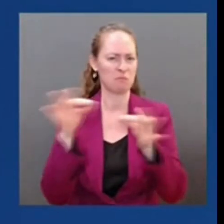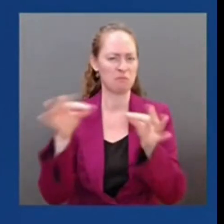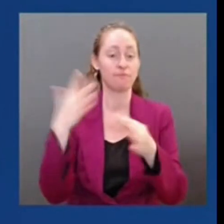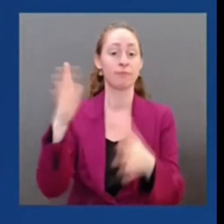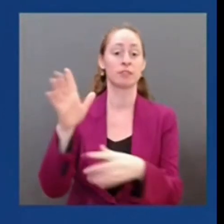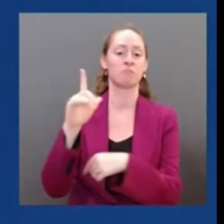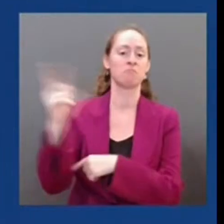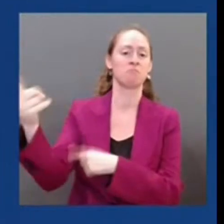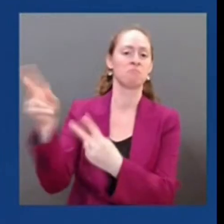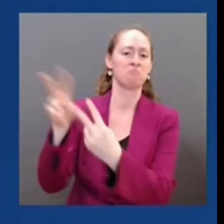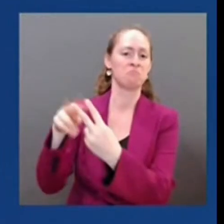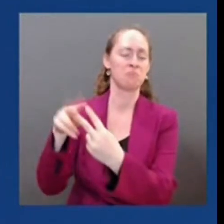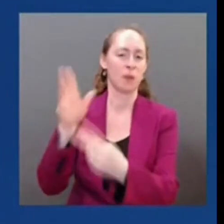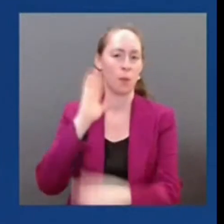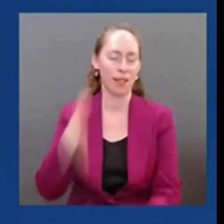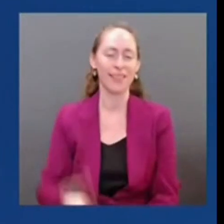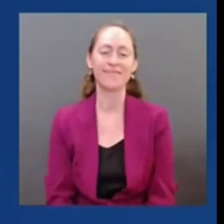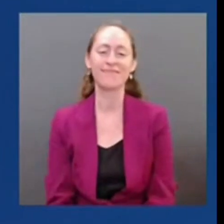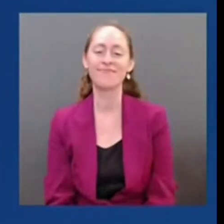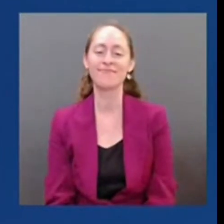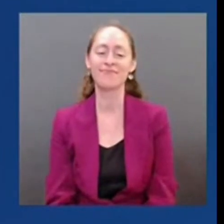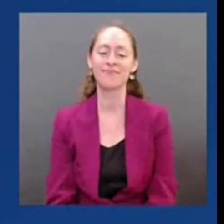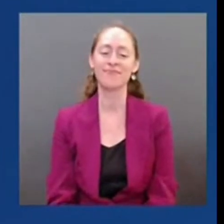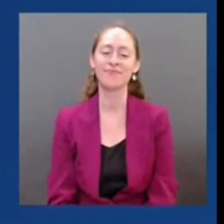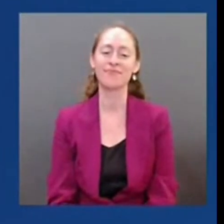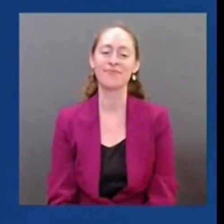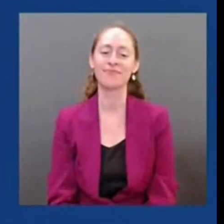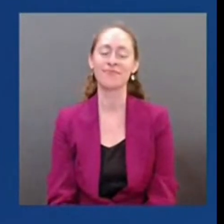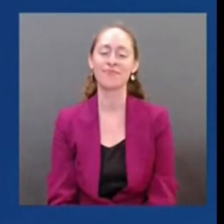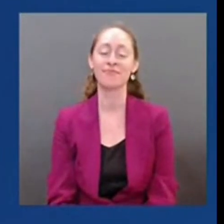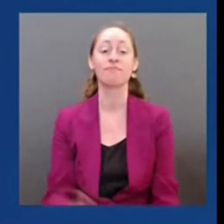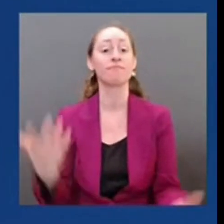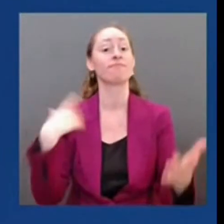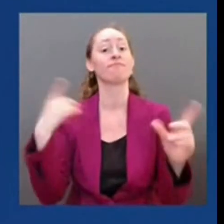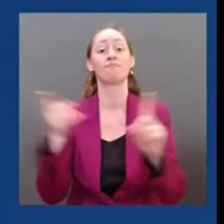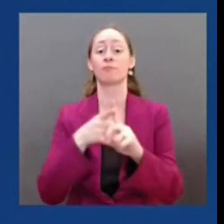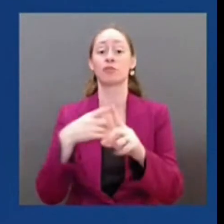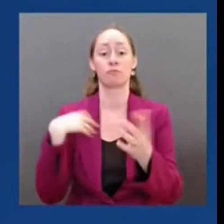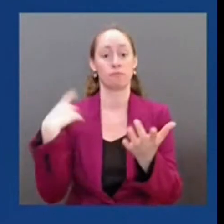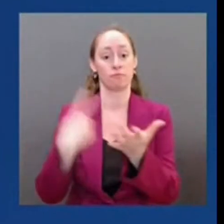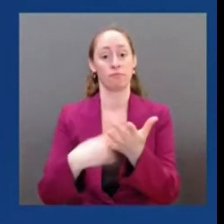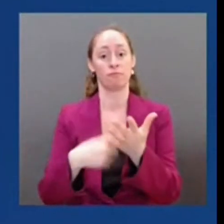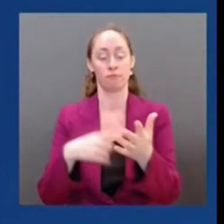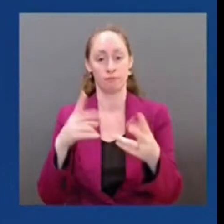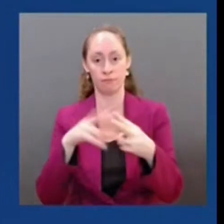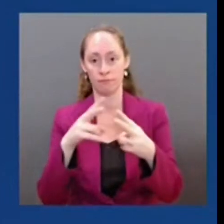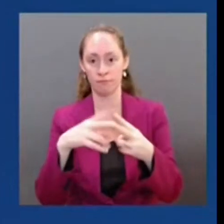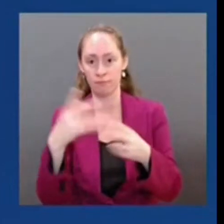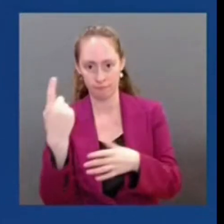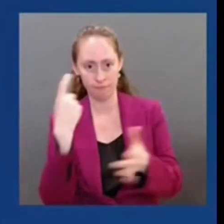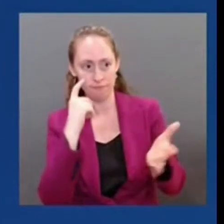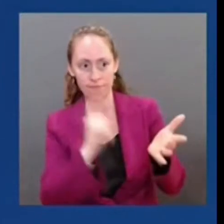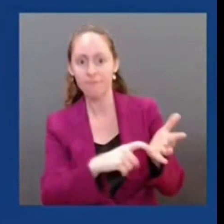WILL TURN IT OVER TO DR. WILENSKY.